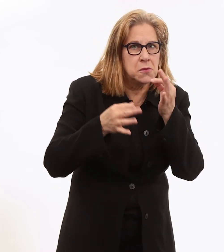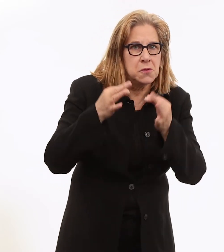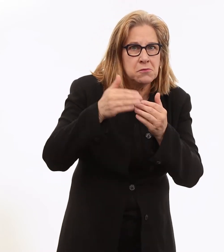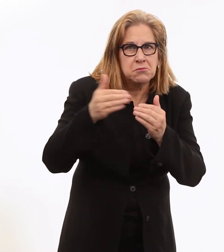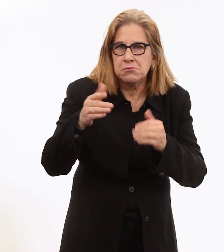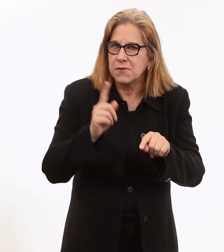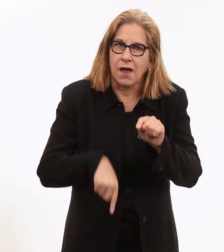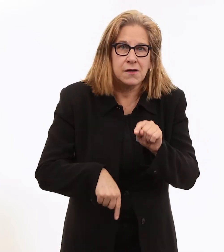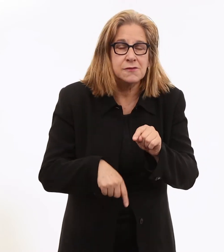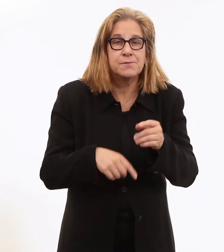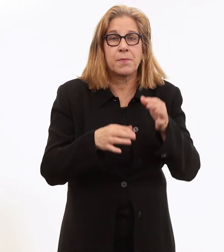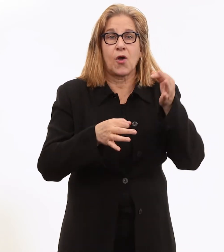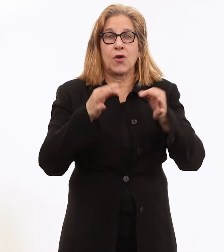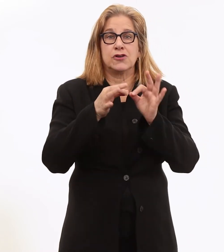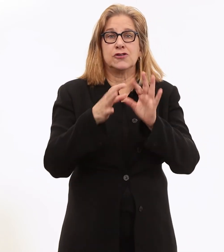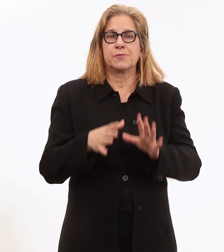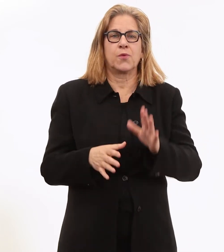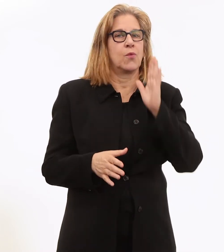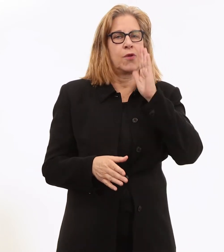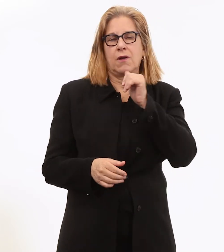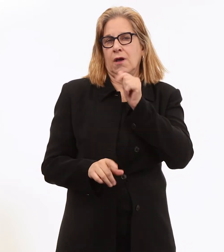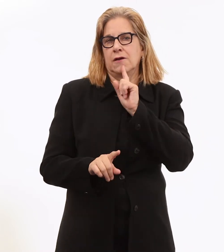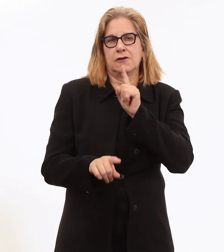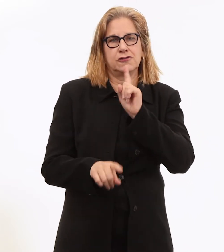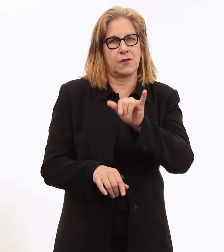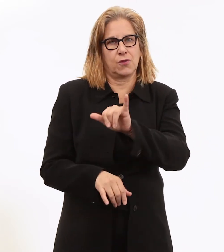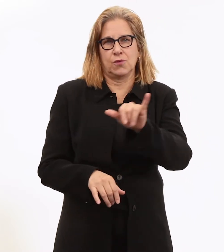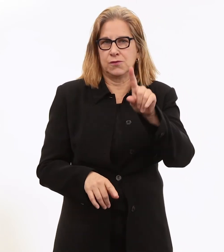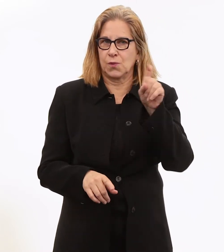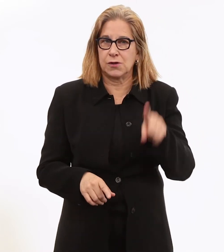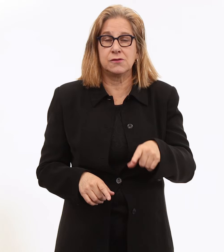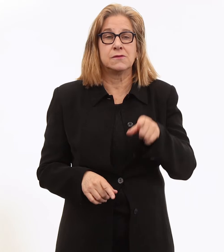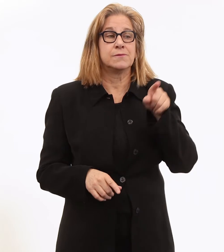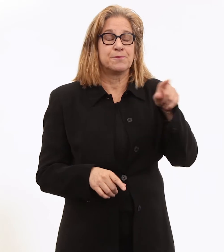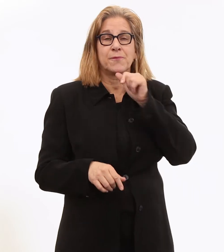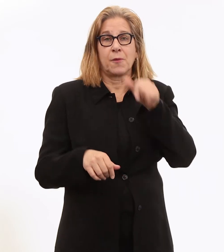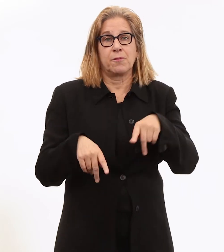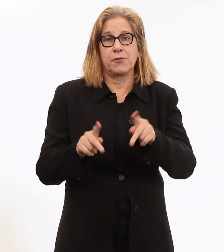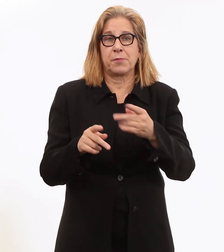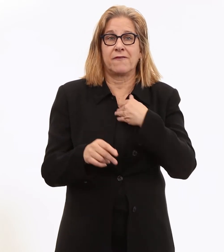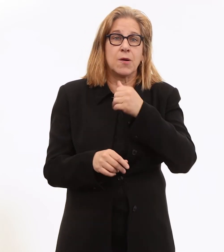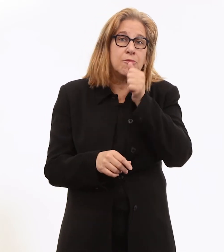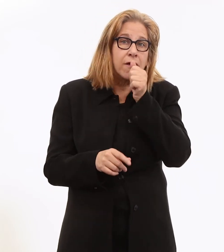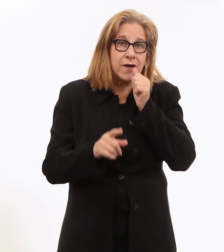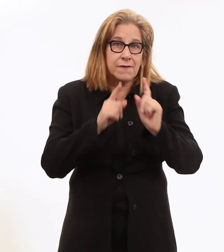Court interpreters cannot answer these questions. In addition, court interpreters are not permitted to have